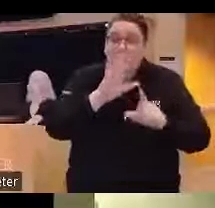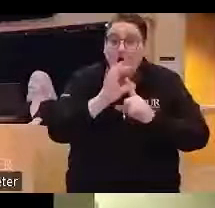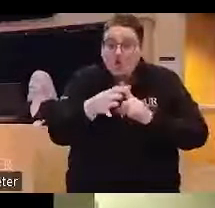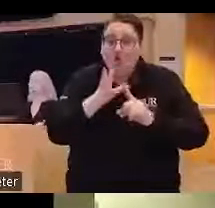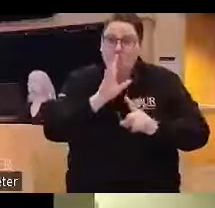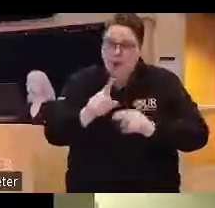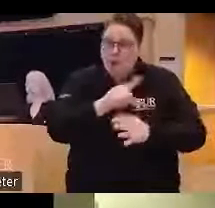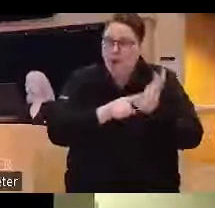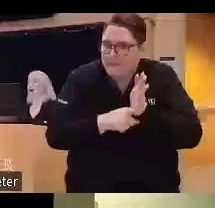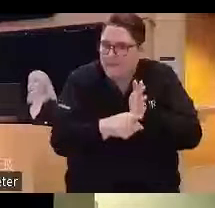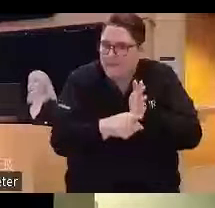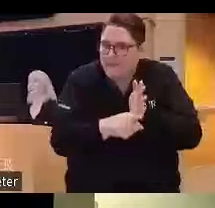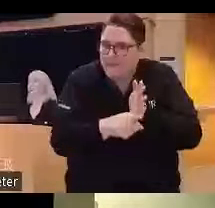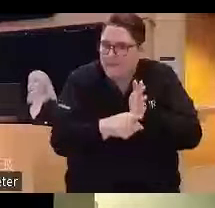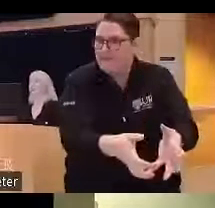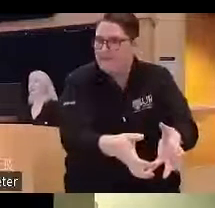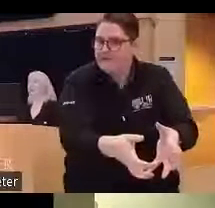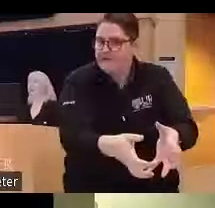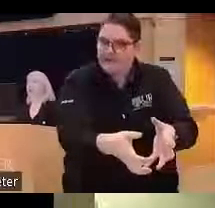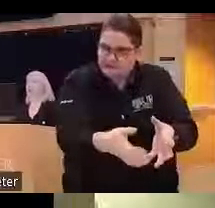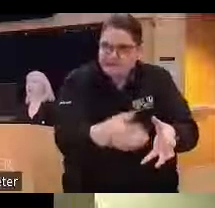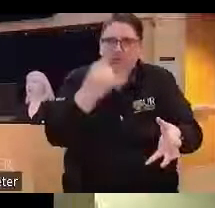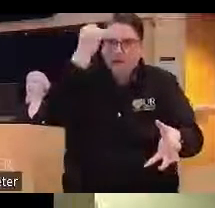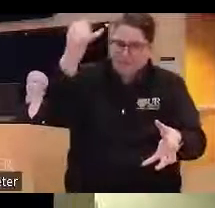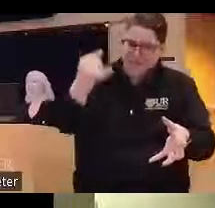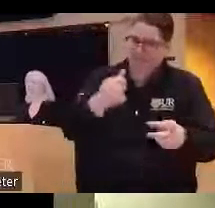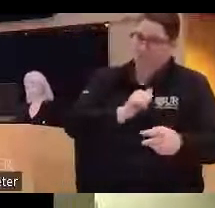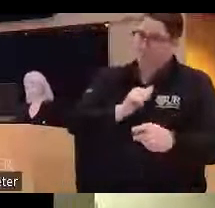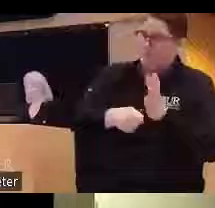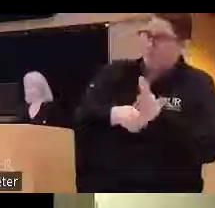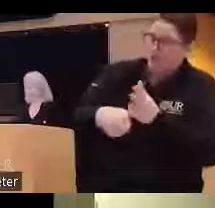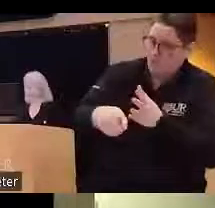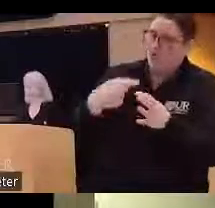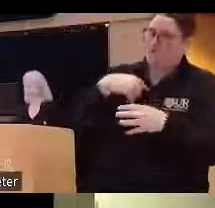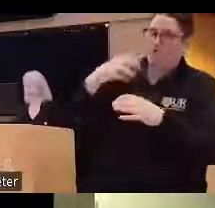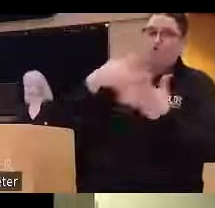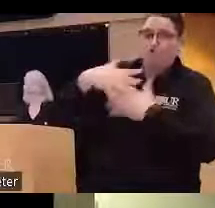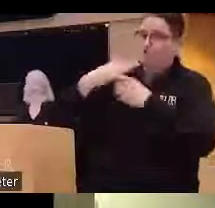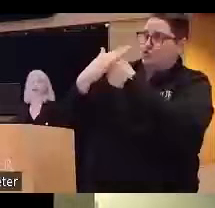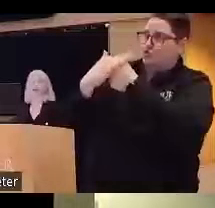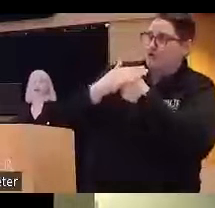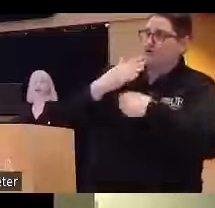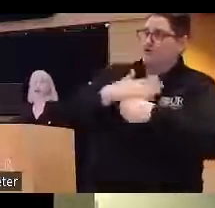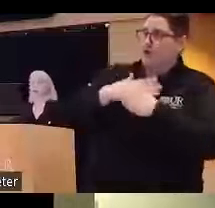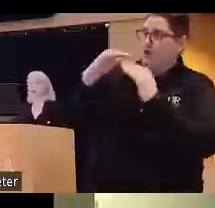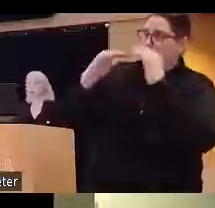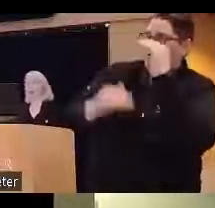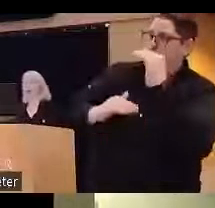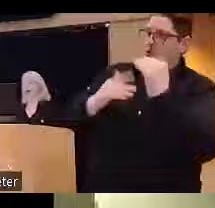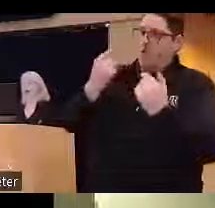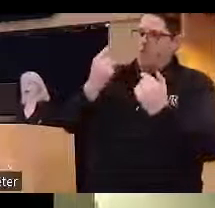then you're thinking again about social stress and status and what is the physiology um whereby that